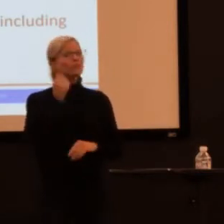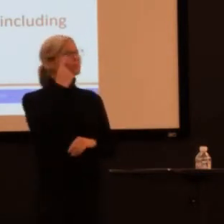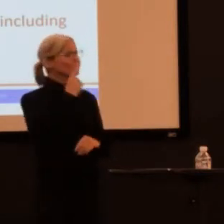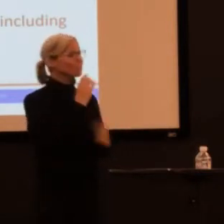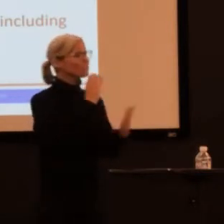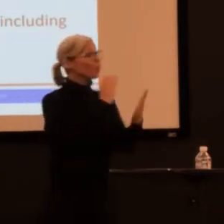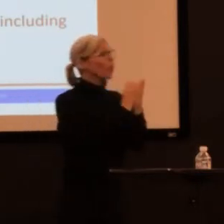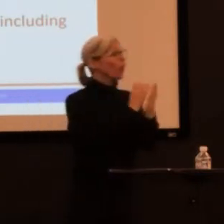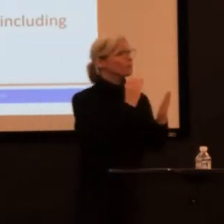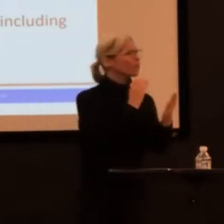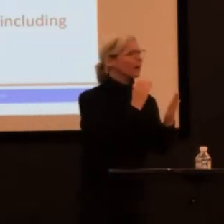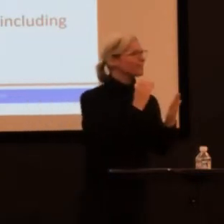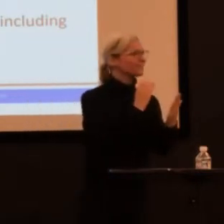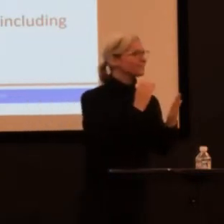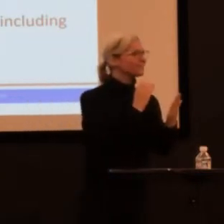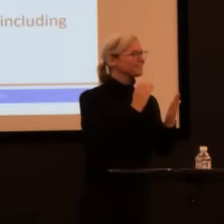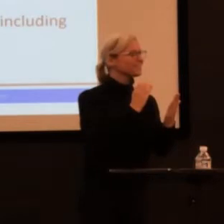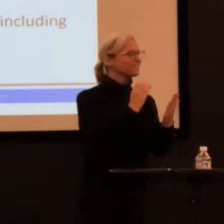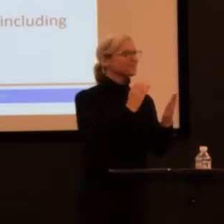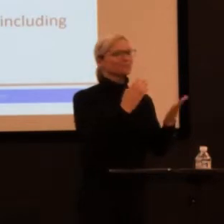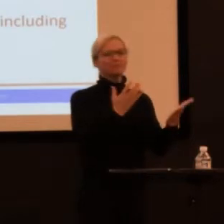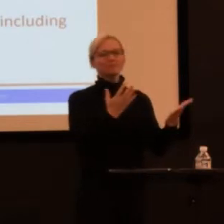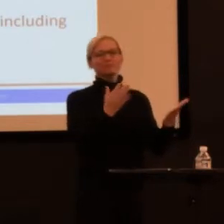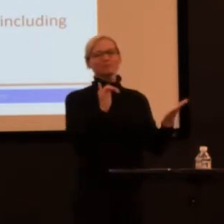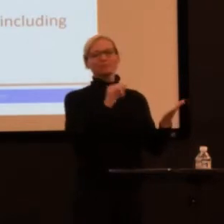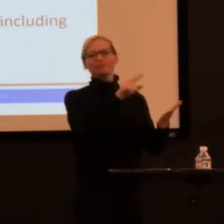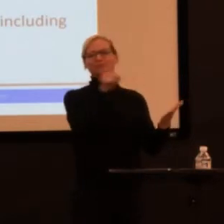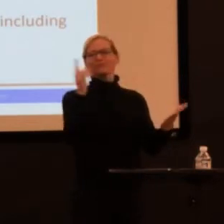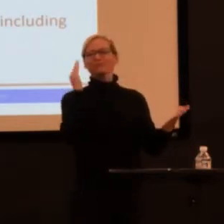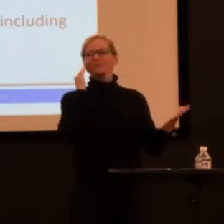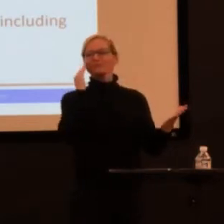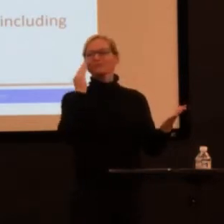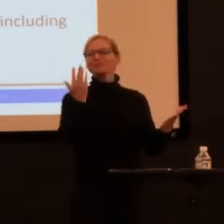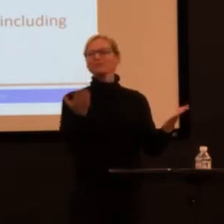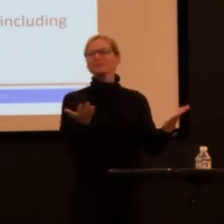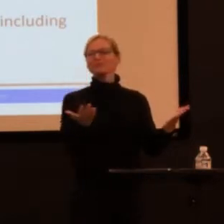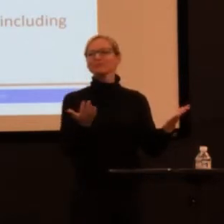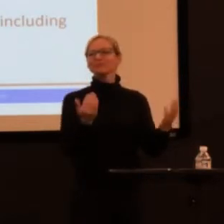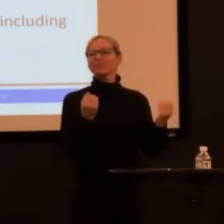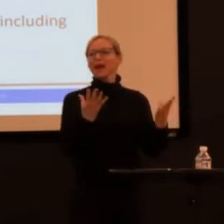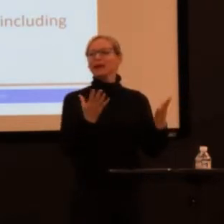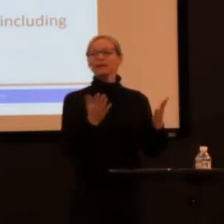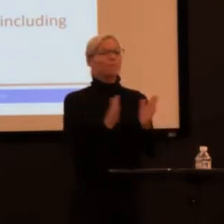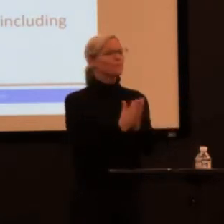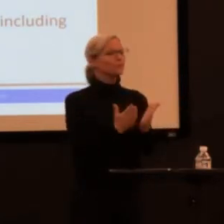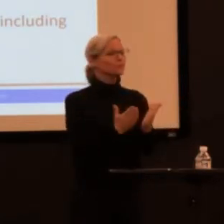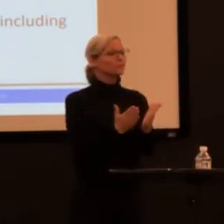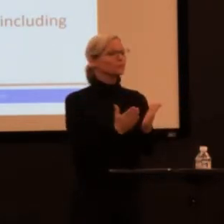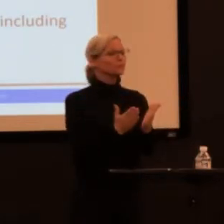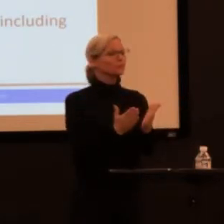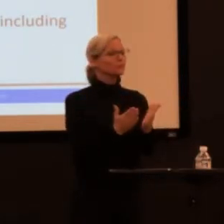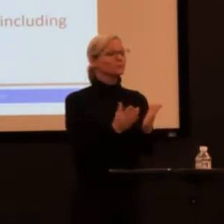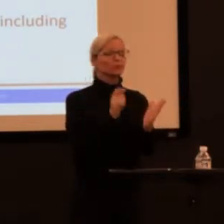where I'm sure you know that many books have been written with the same plot.